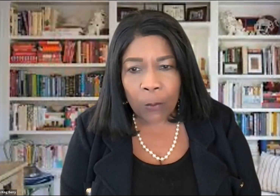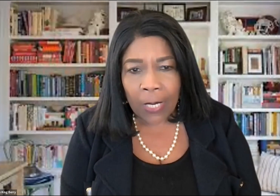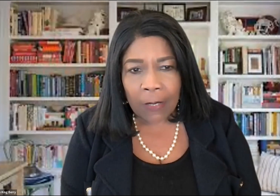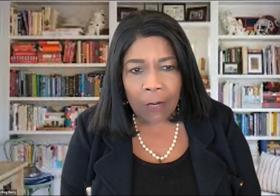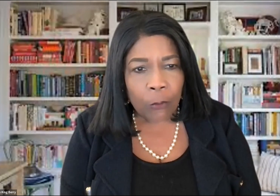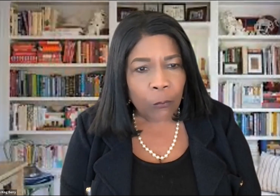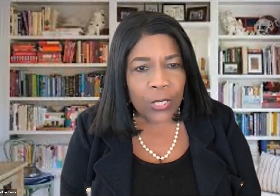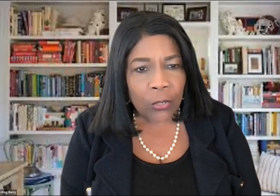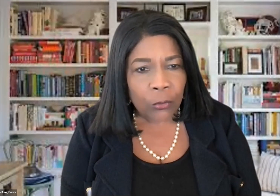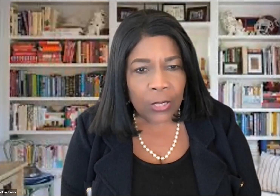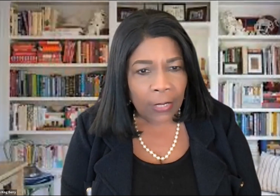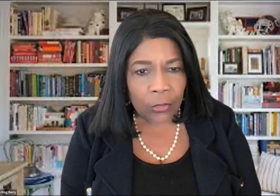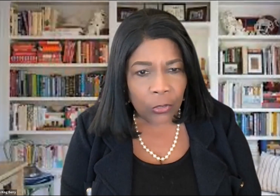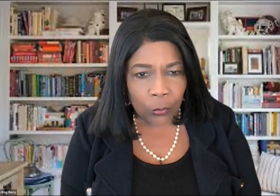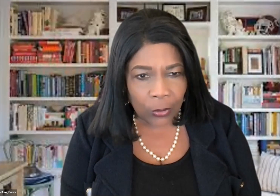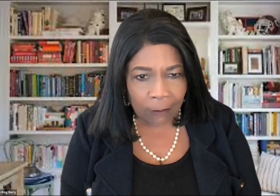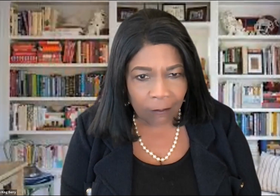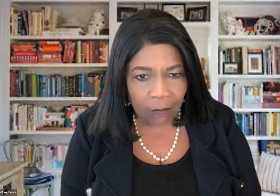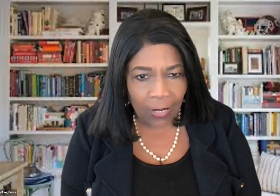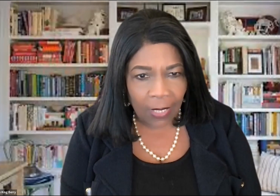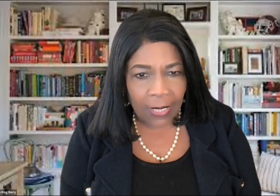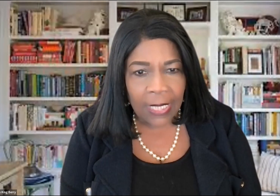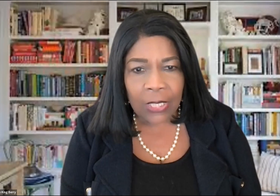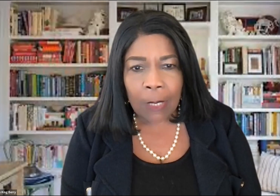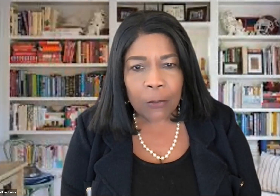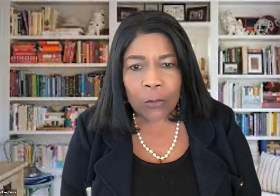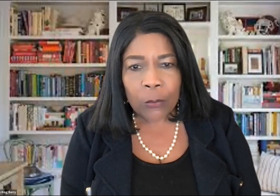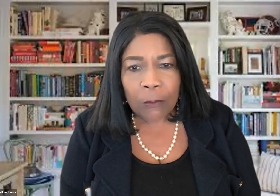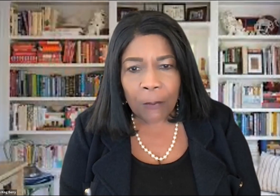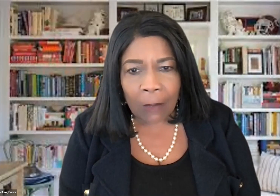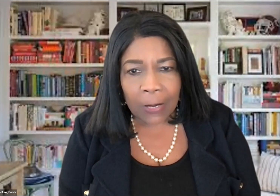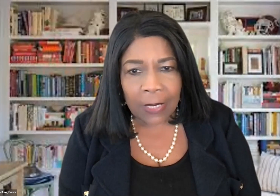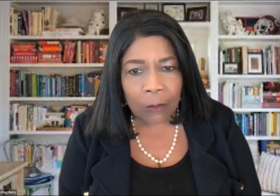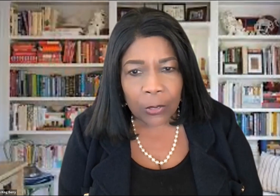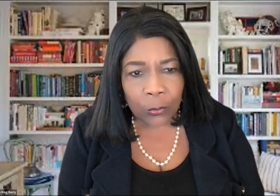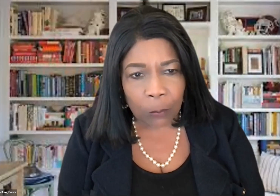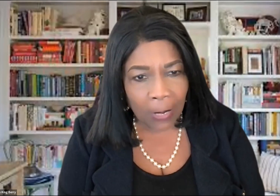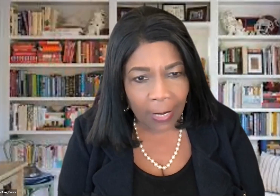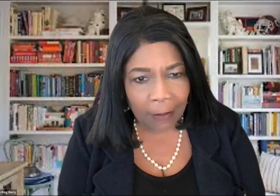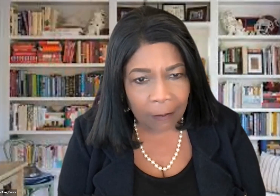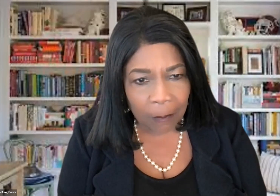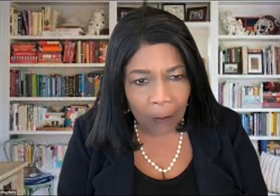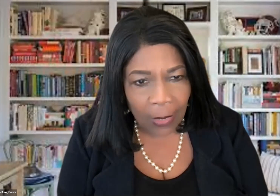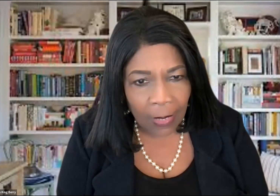Every step of the way from research to execution. These steps include the following and the research plan.